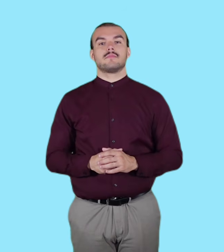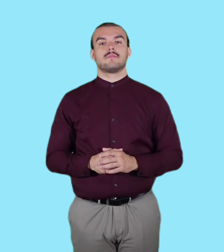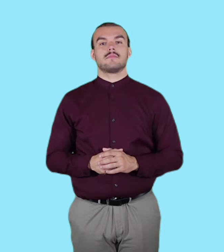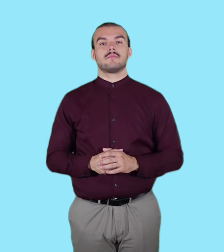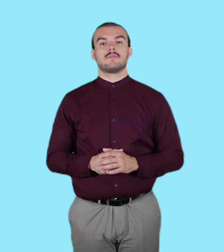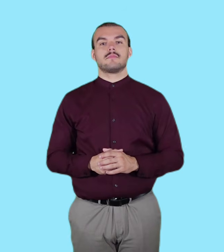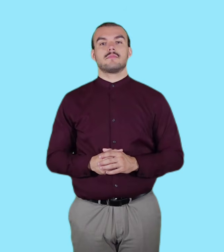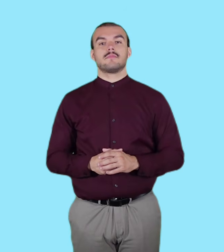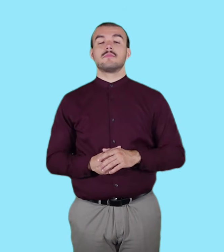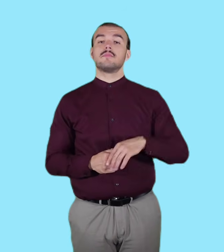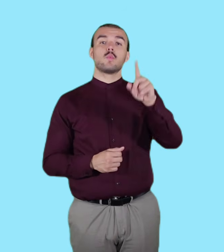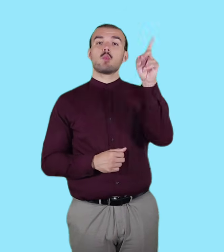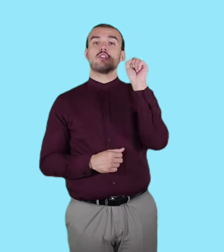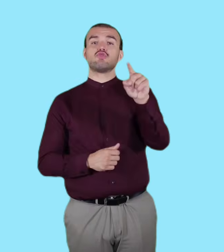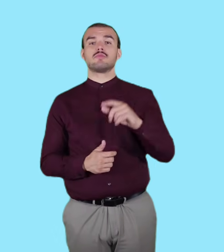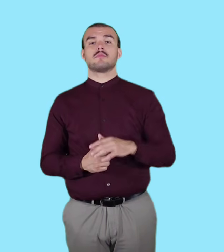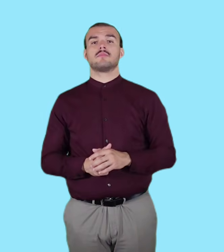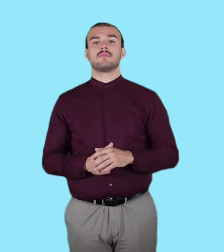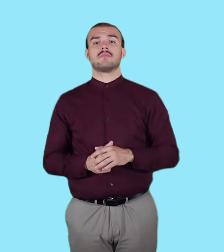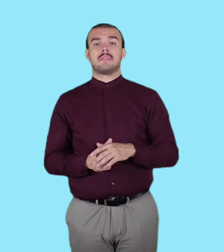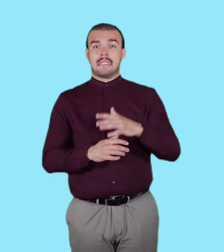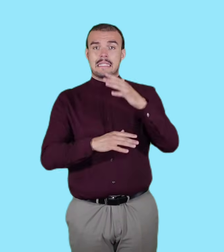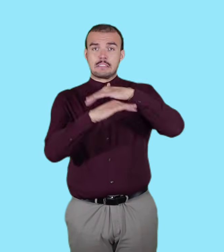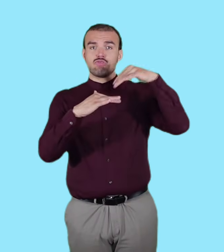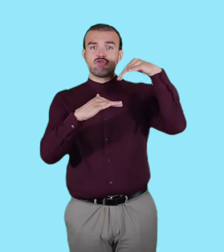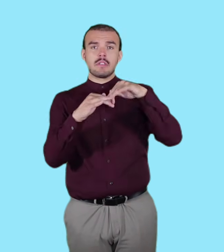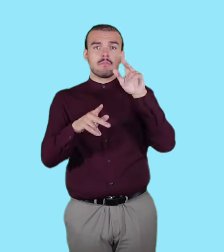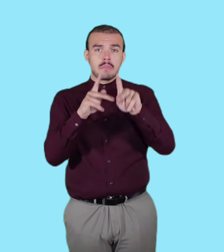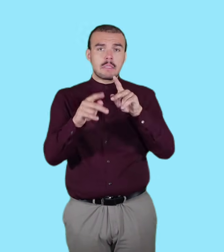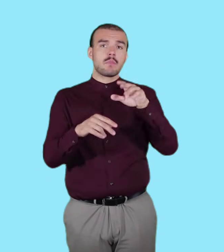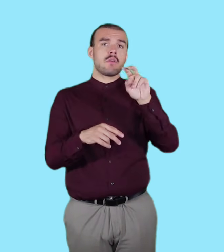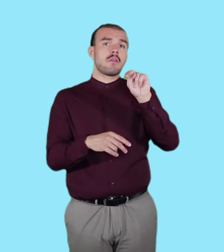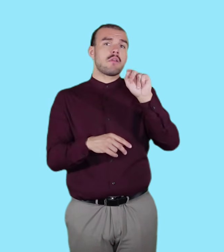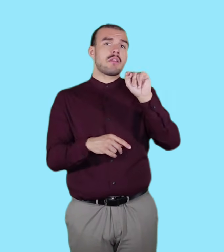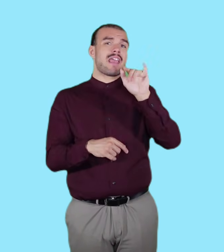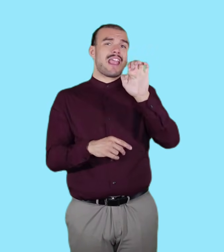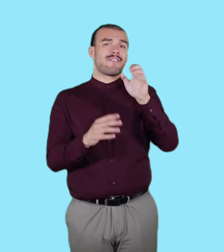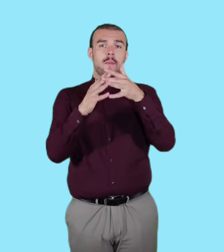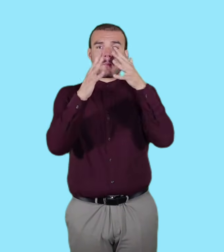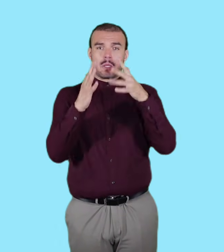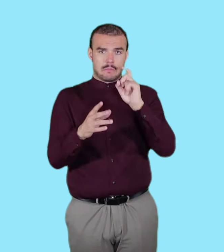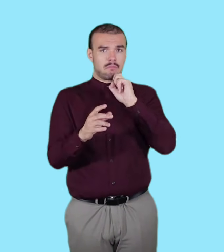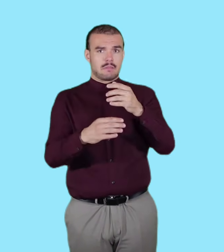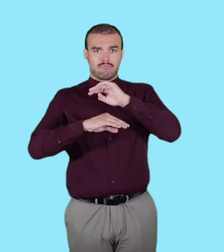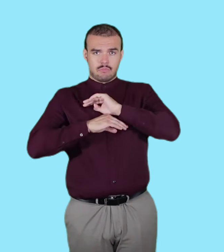Question: Do Indigenous people and Native Americans have to meet the requirement?